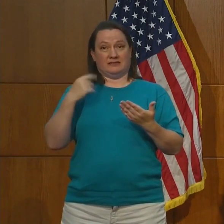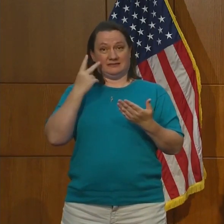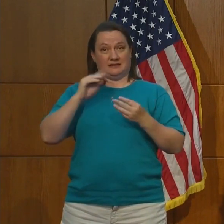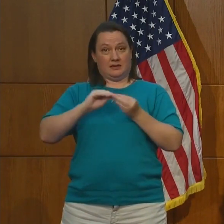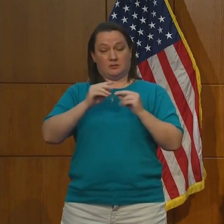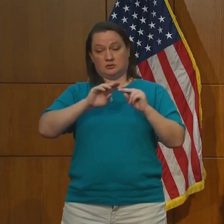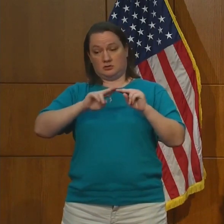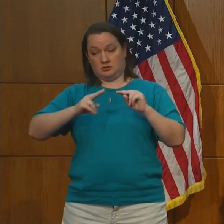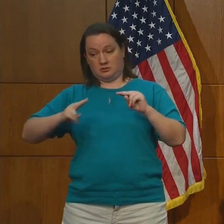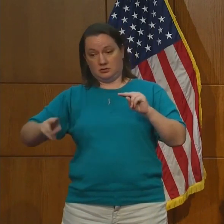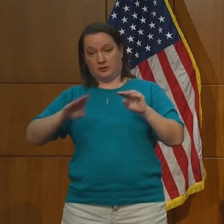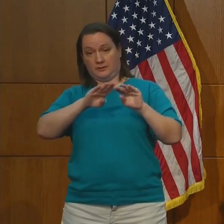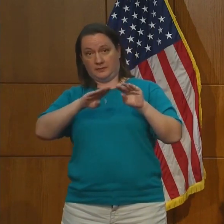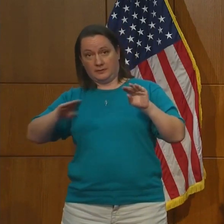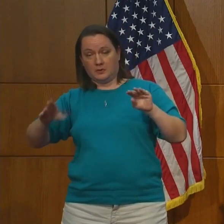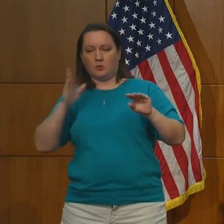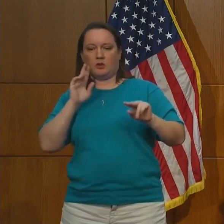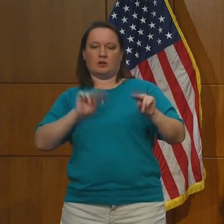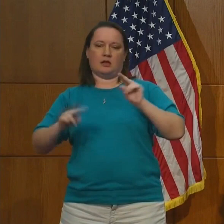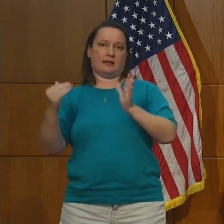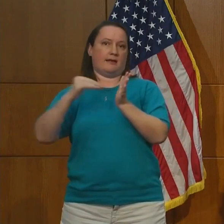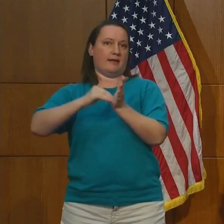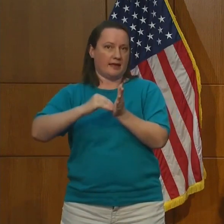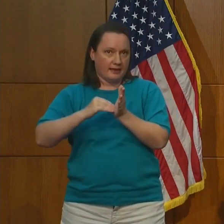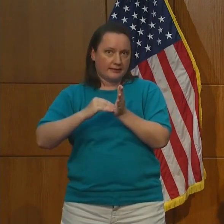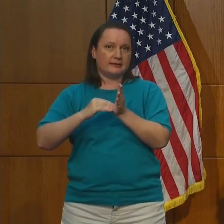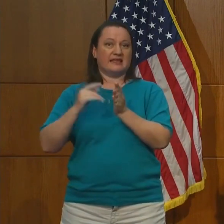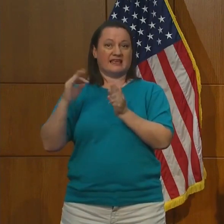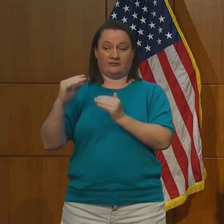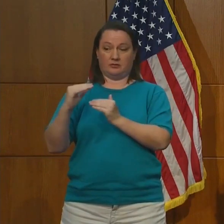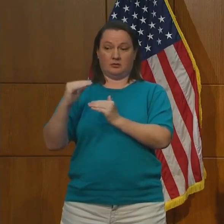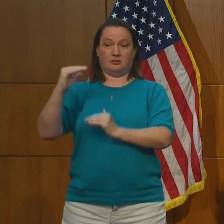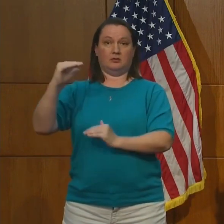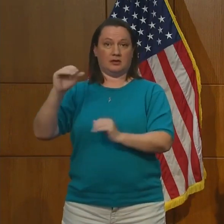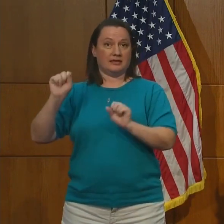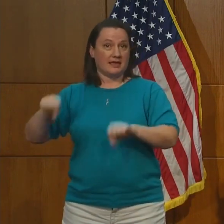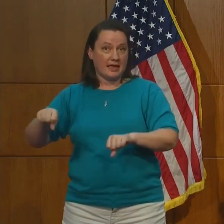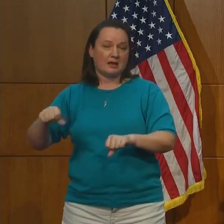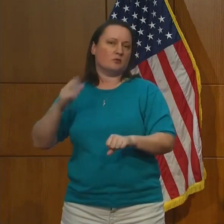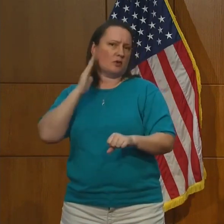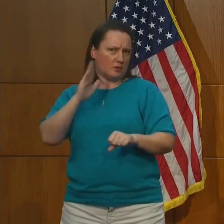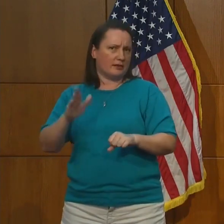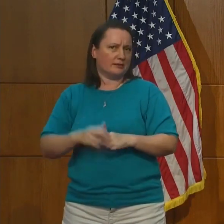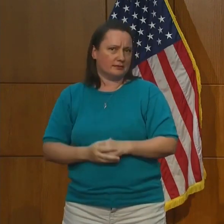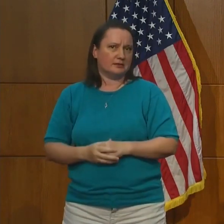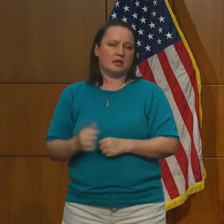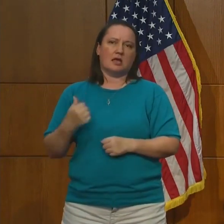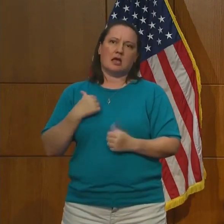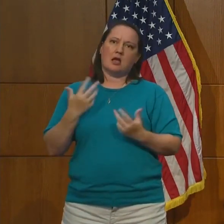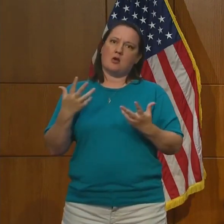NUMBERS START. TO TREND DOWN AND YOU KNOW LOOK AT IT AND LET THE GUIDELINES JUST AS SOON AS